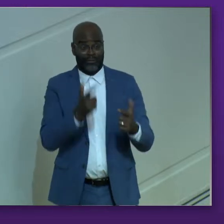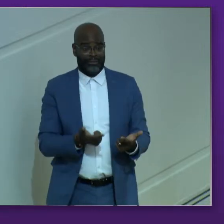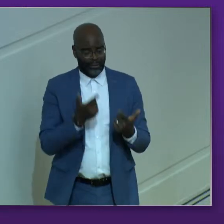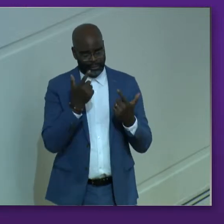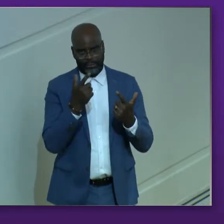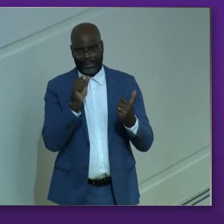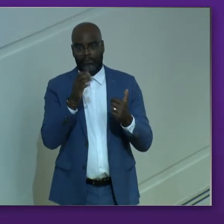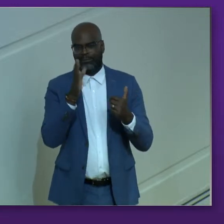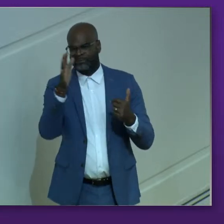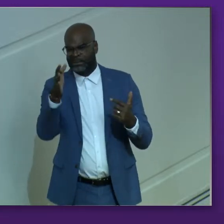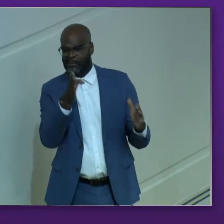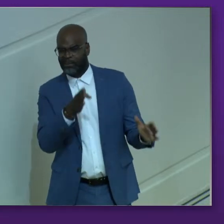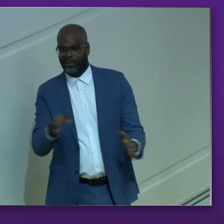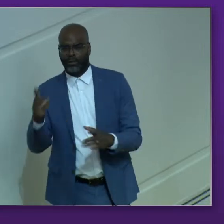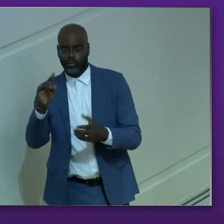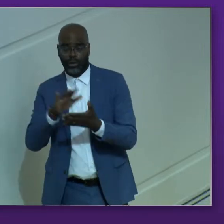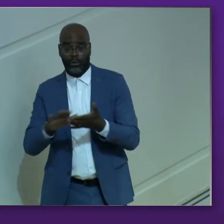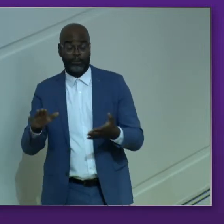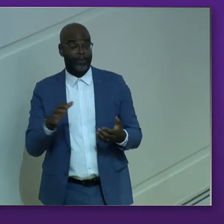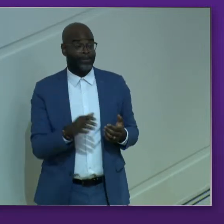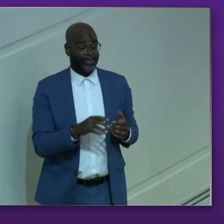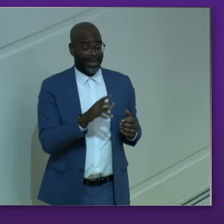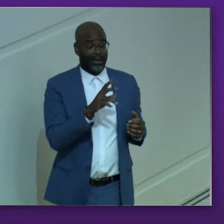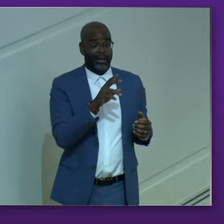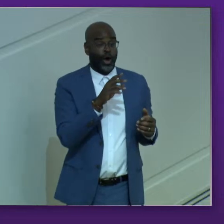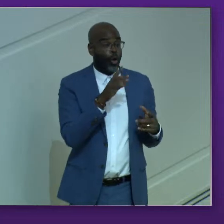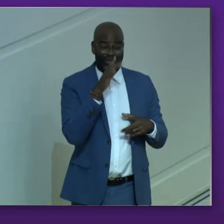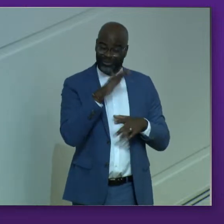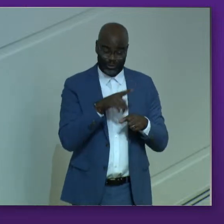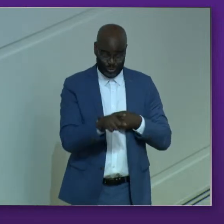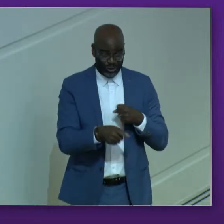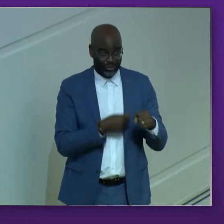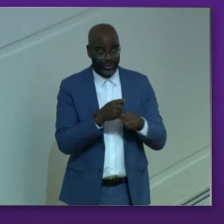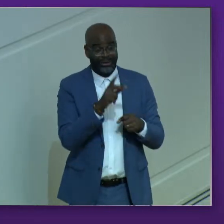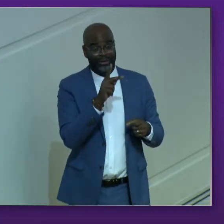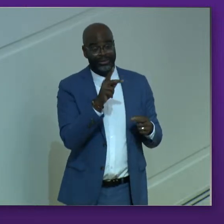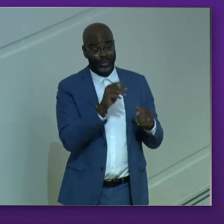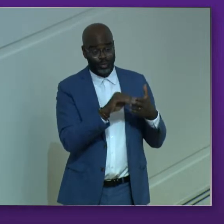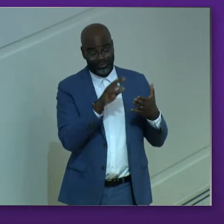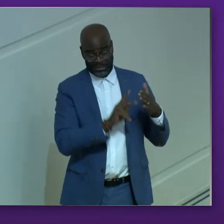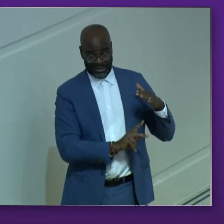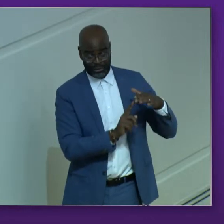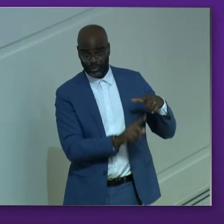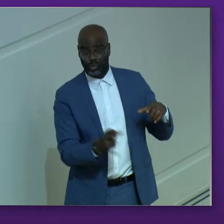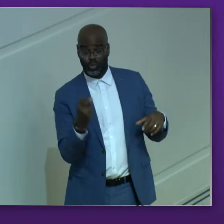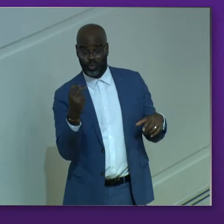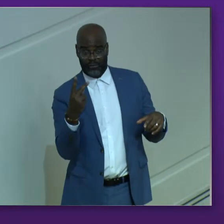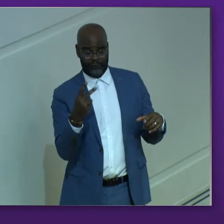UPLIFTED THIS SO IT IS PART OF OUR STRATEGIC PLAN OUR TRANSFORMATIONAL ASPIRATIONS.